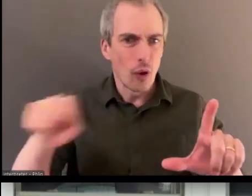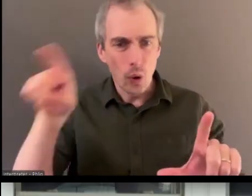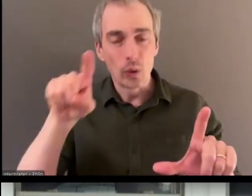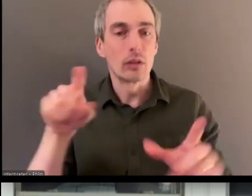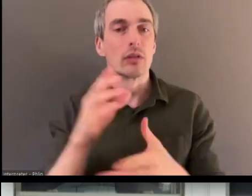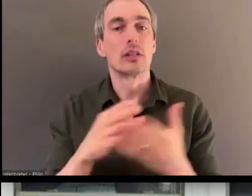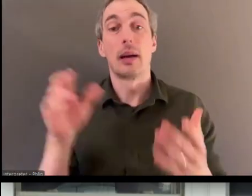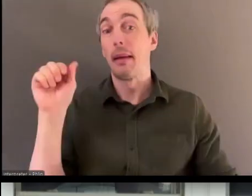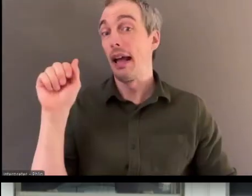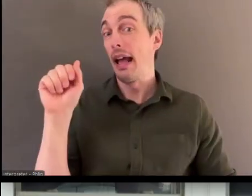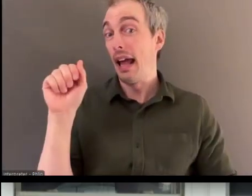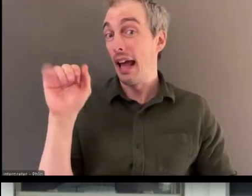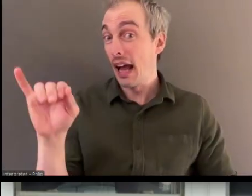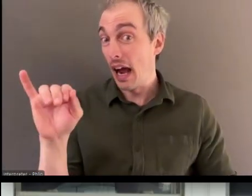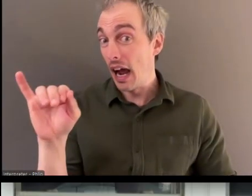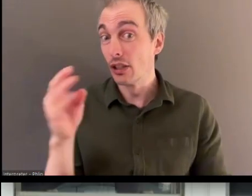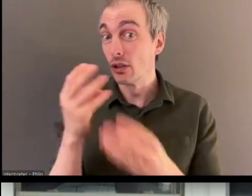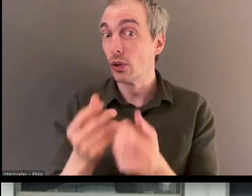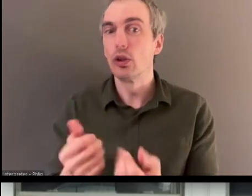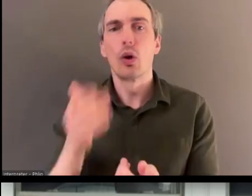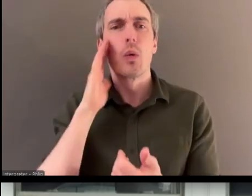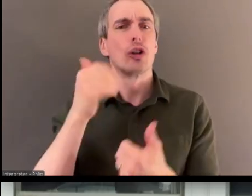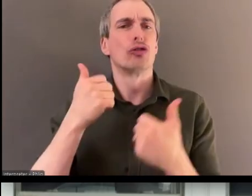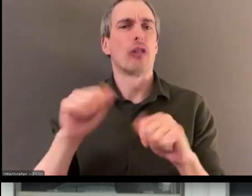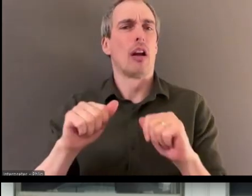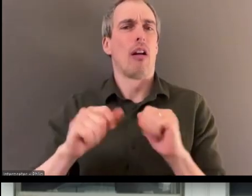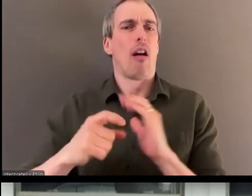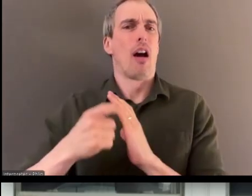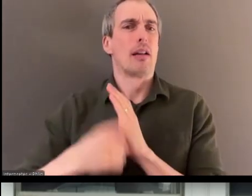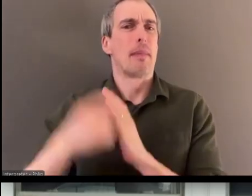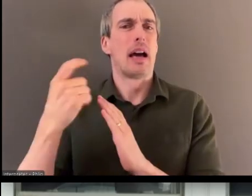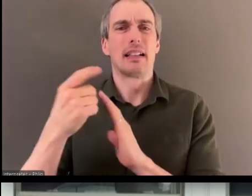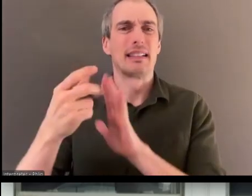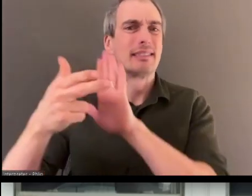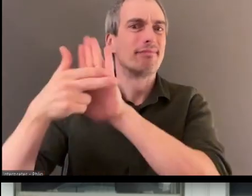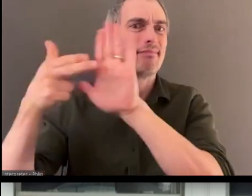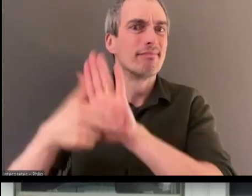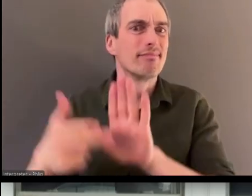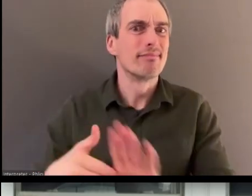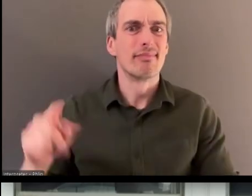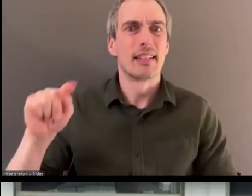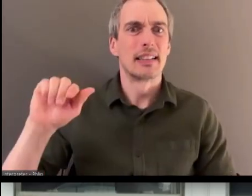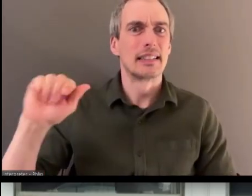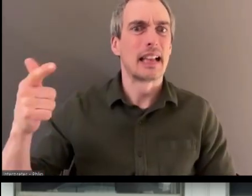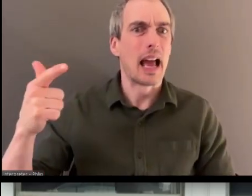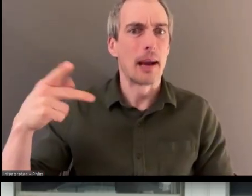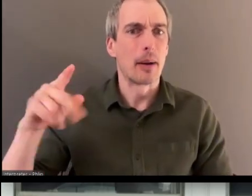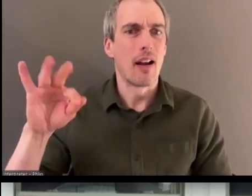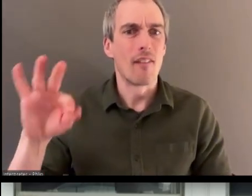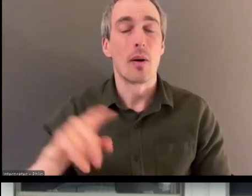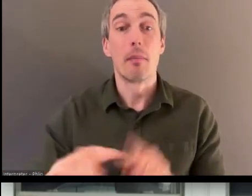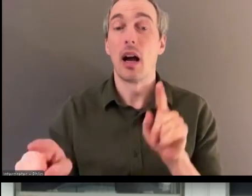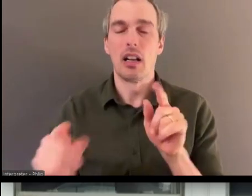But even the best solutions that everybody said was working for them, when we tested it, it didn't